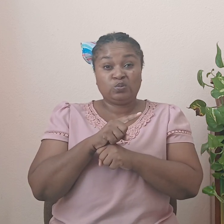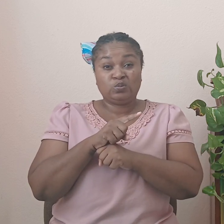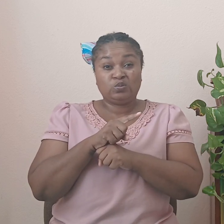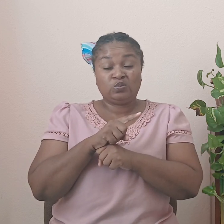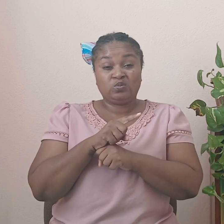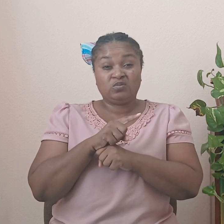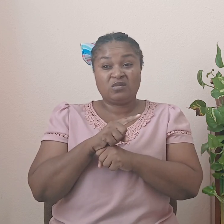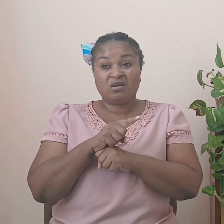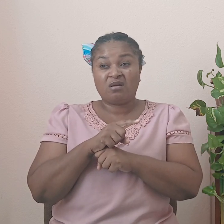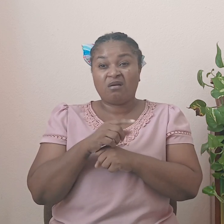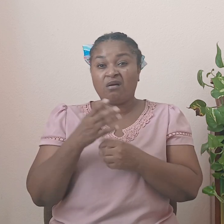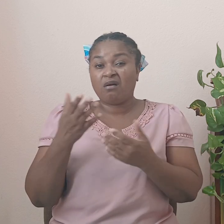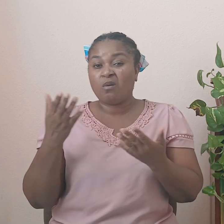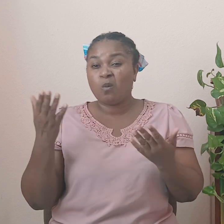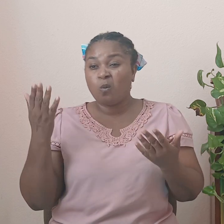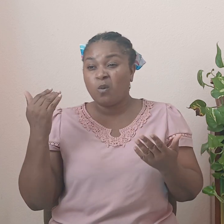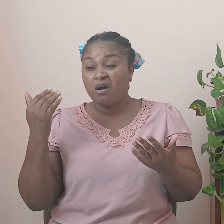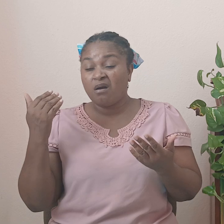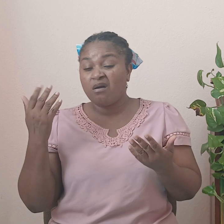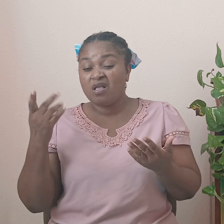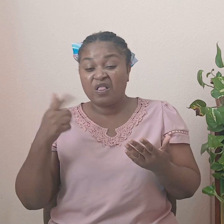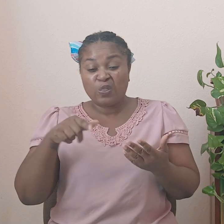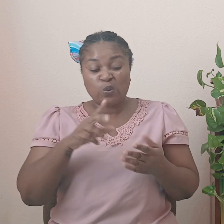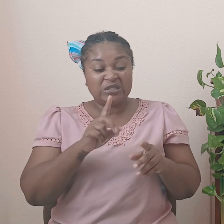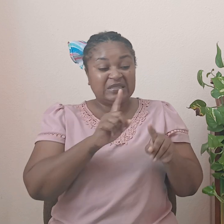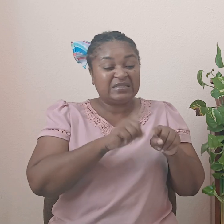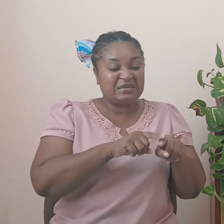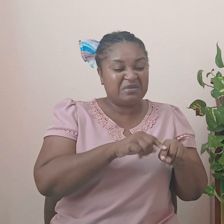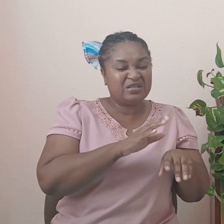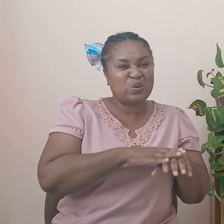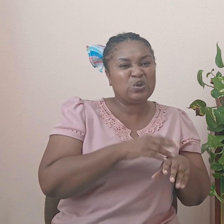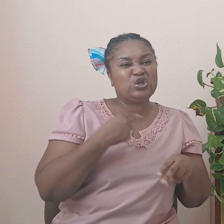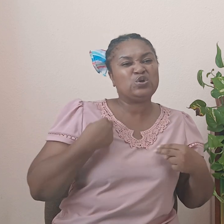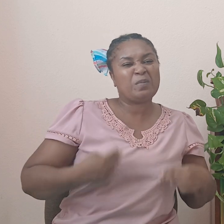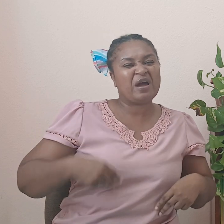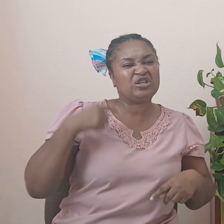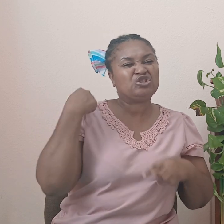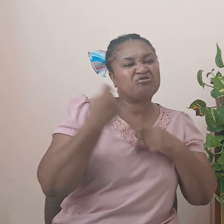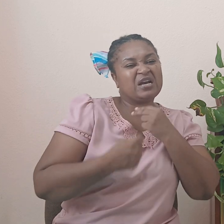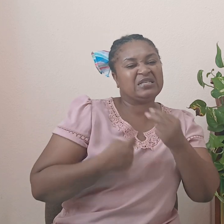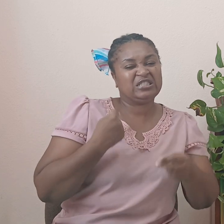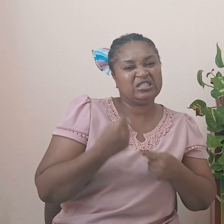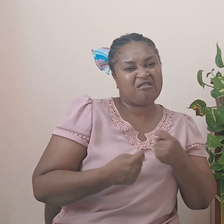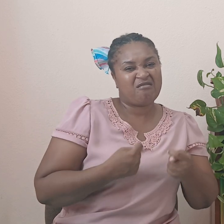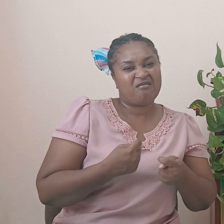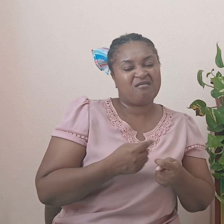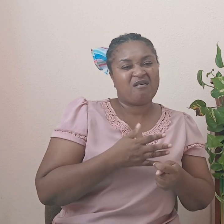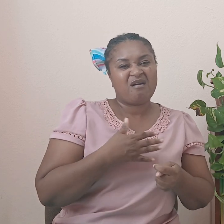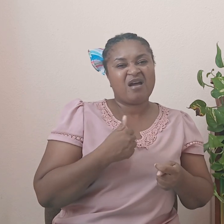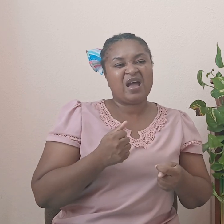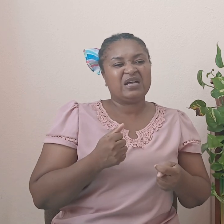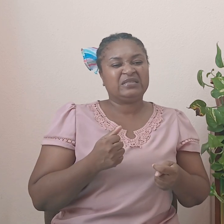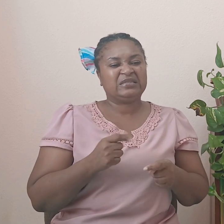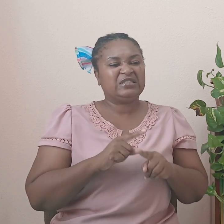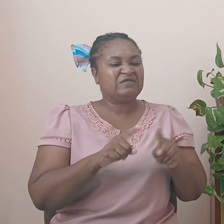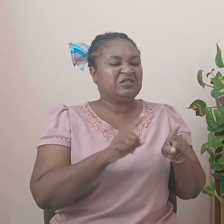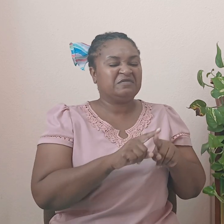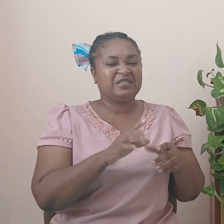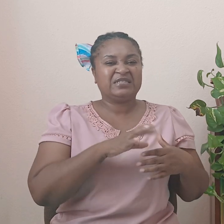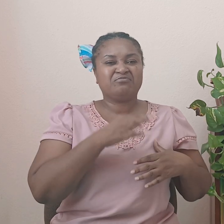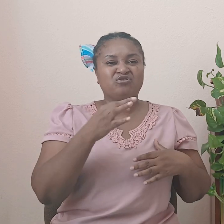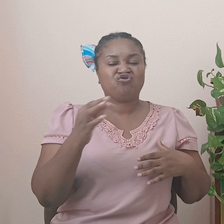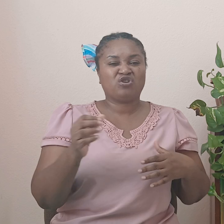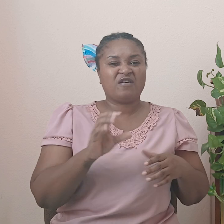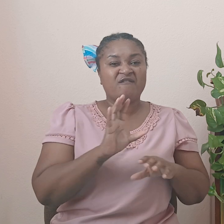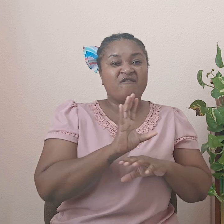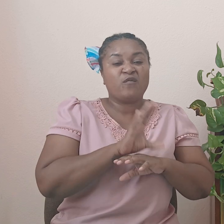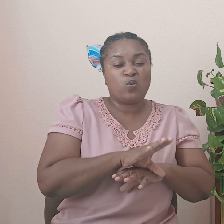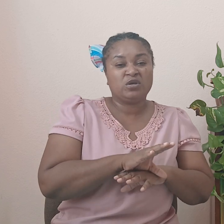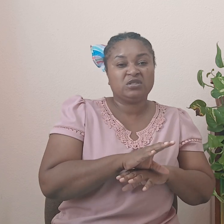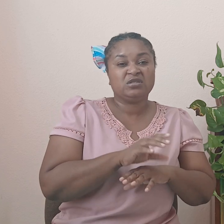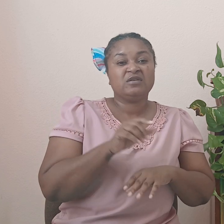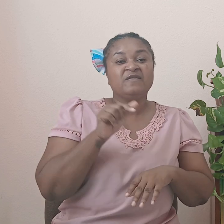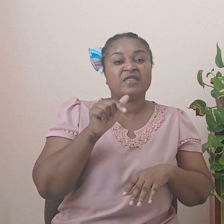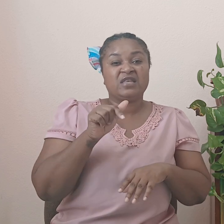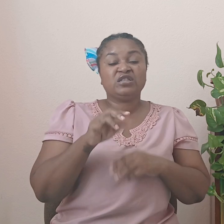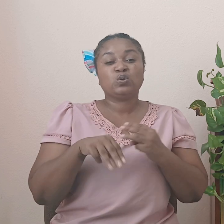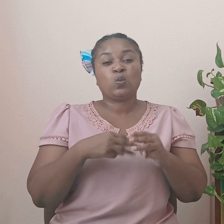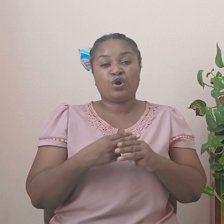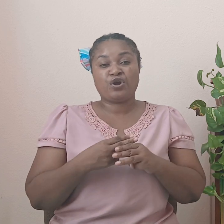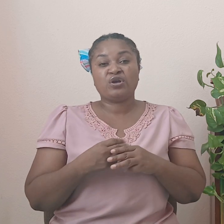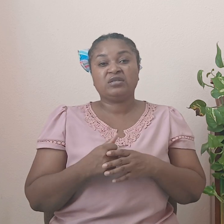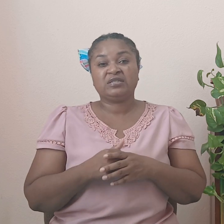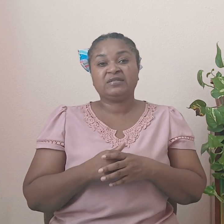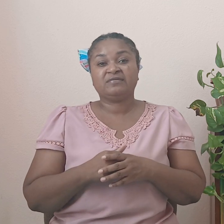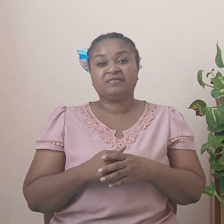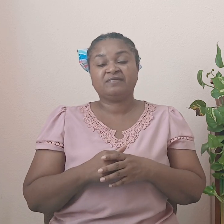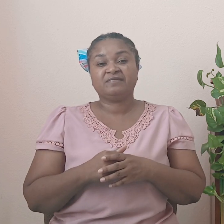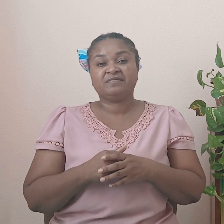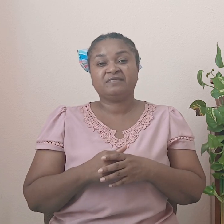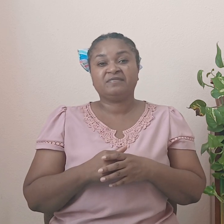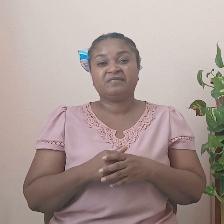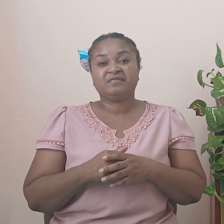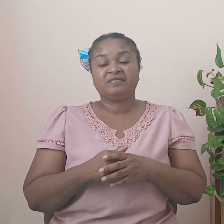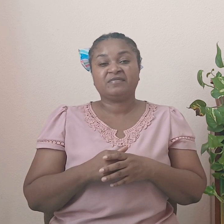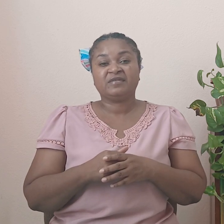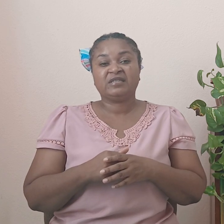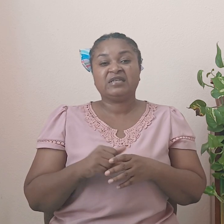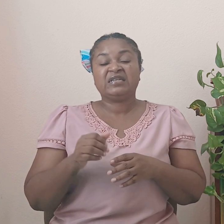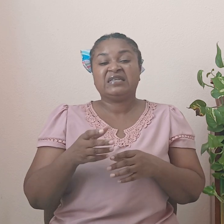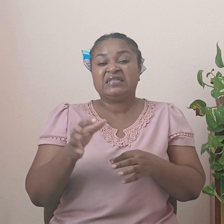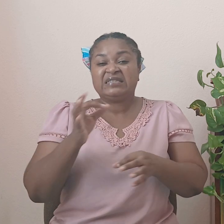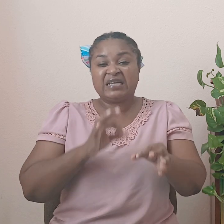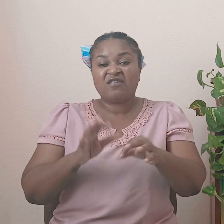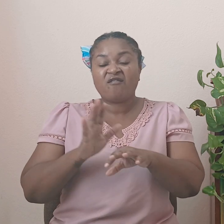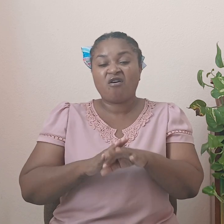on human tradition and the elemental spiritual forces of this world rather than on Christ.”